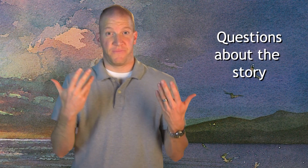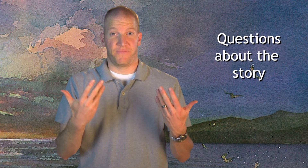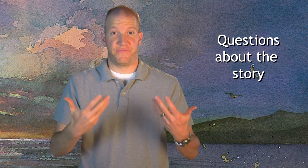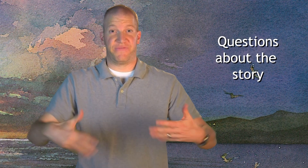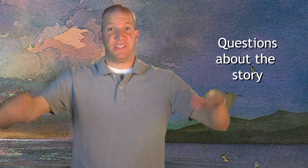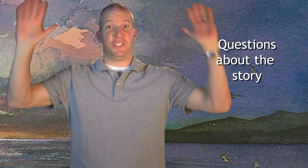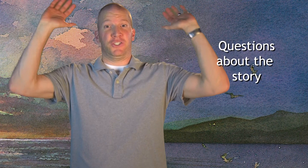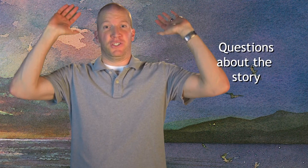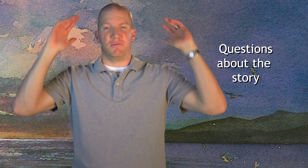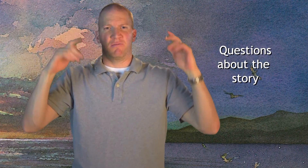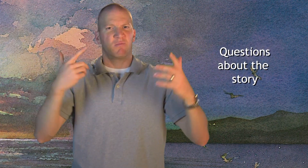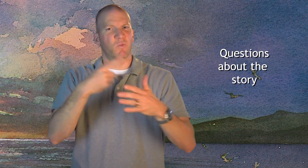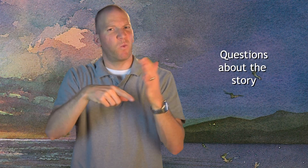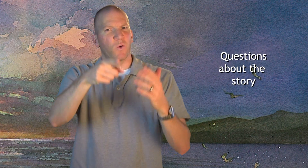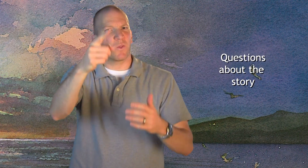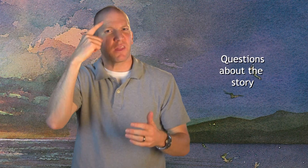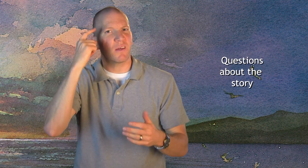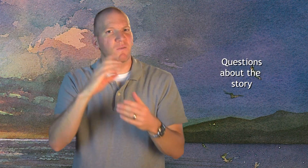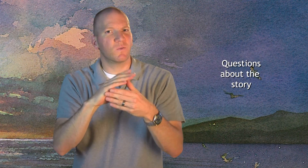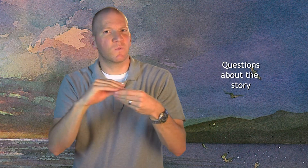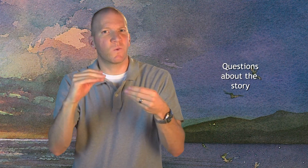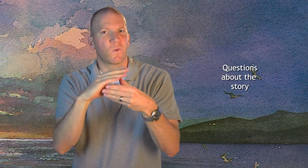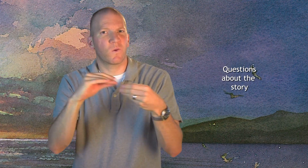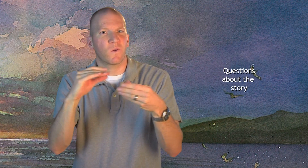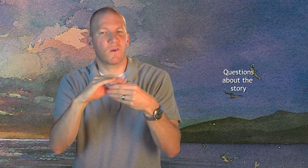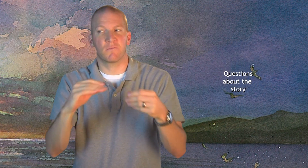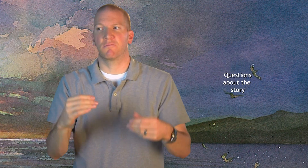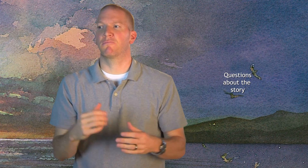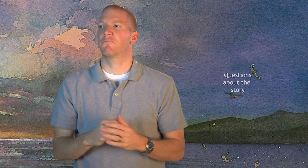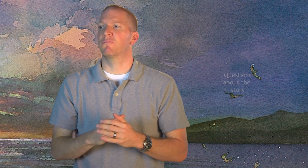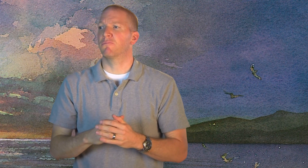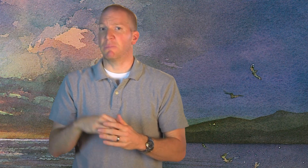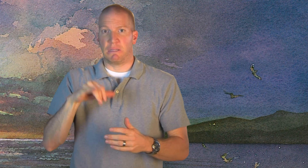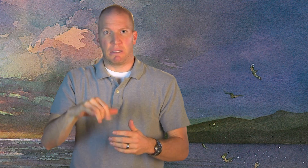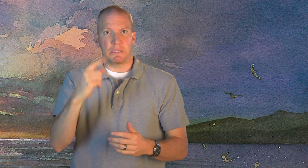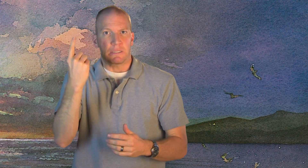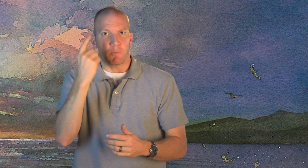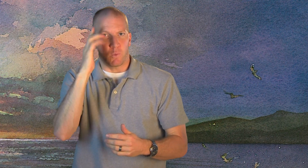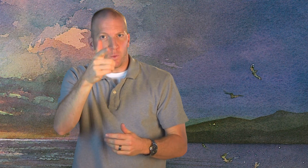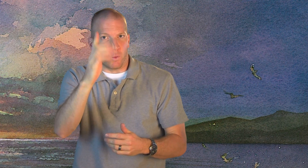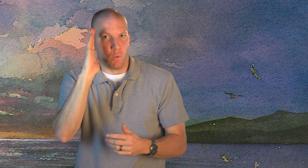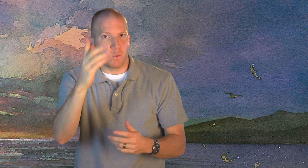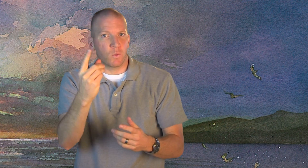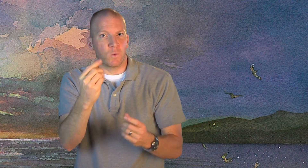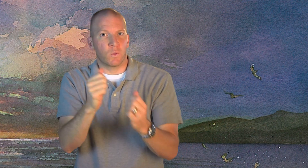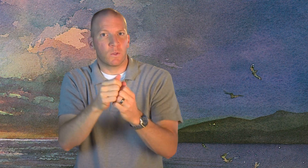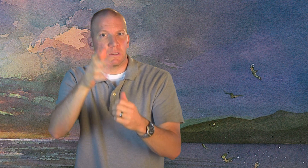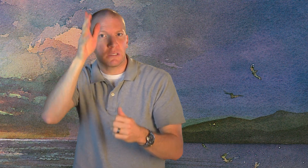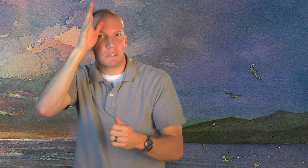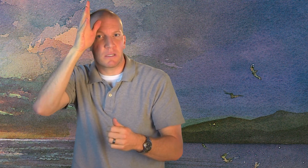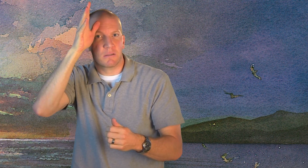That's the end of our story. What did you think? Would you like to do that with your dad?